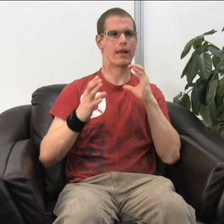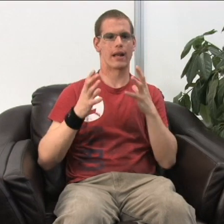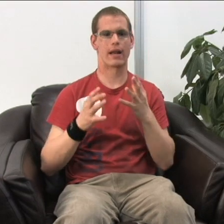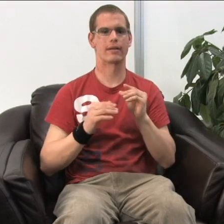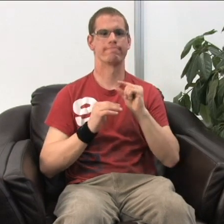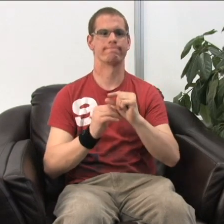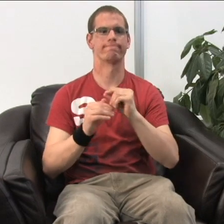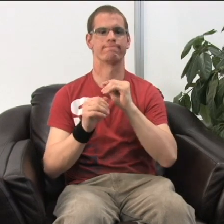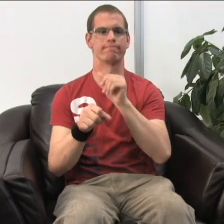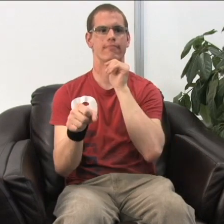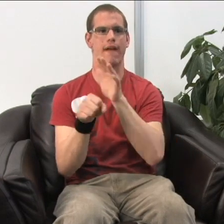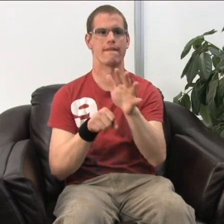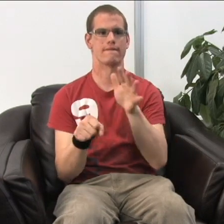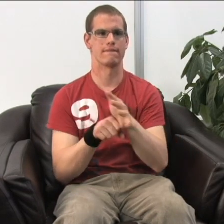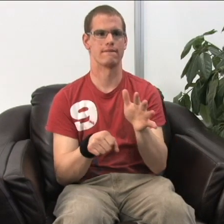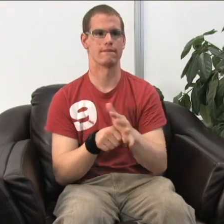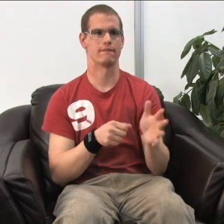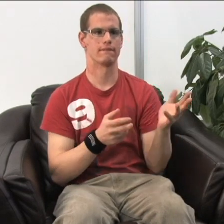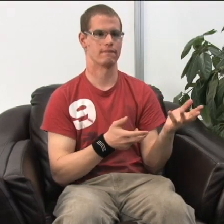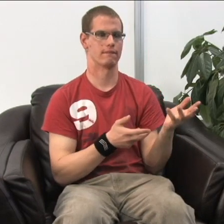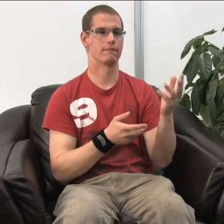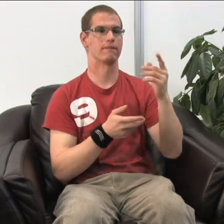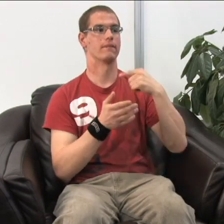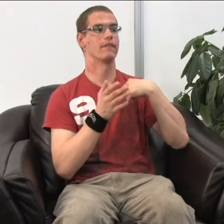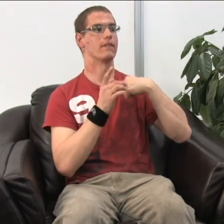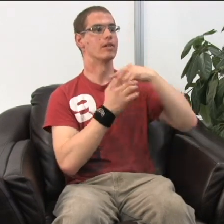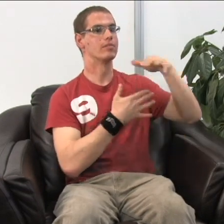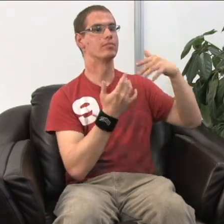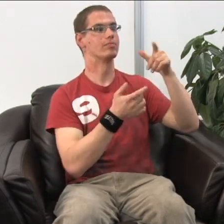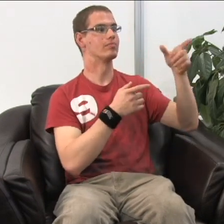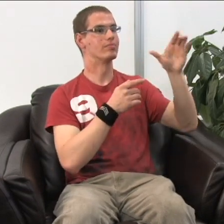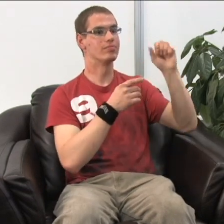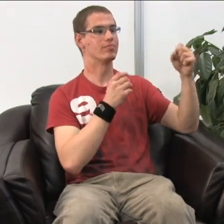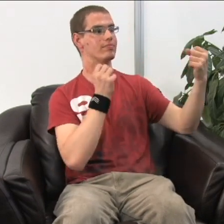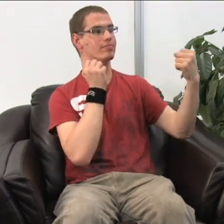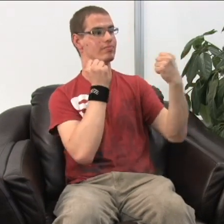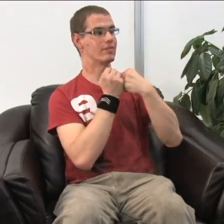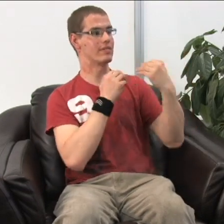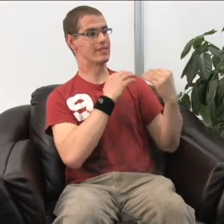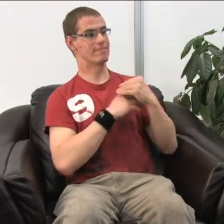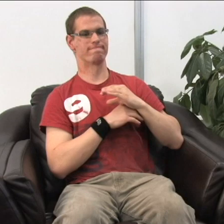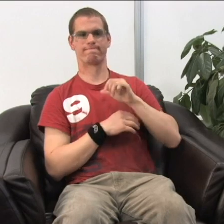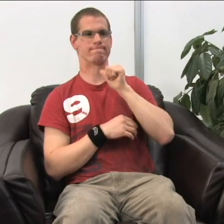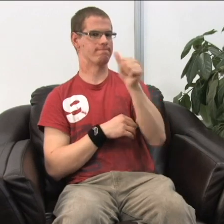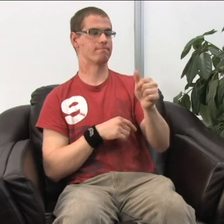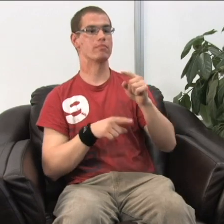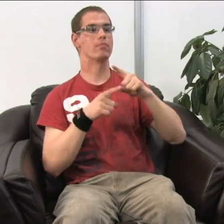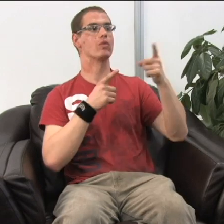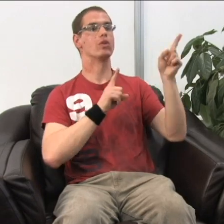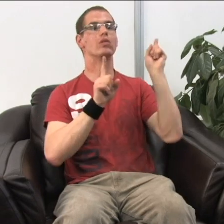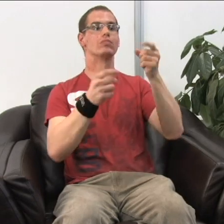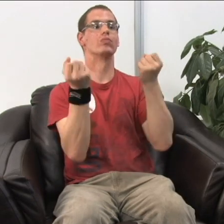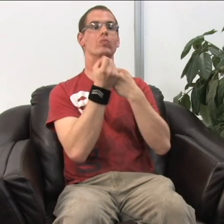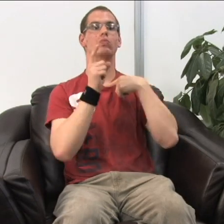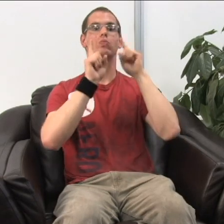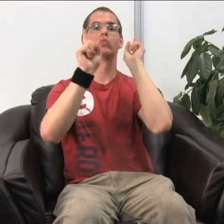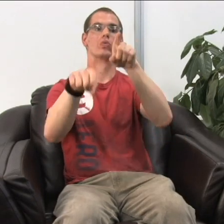then my confidence is boosted that's not necessarily the case if I'm hanging out with hearing youth.